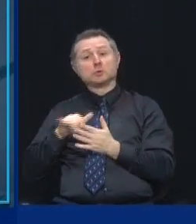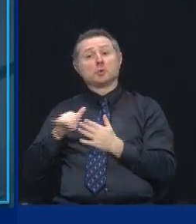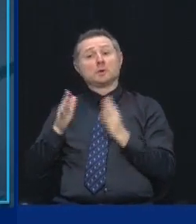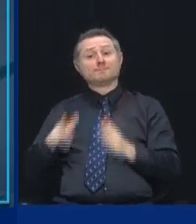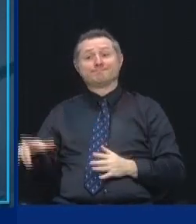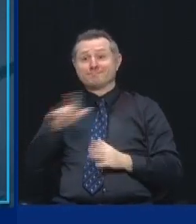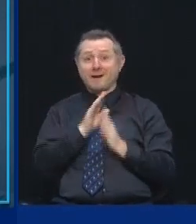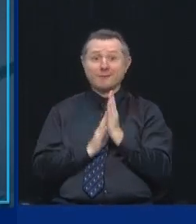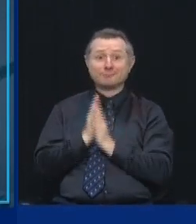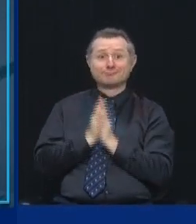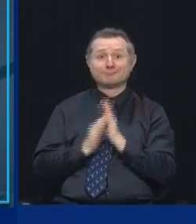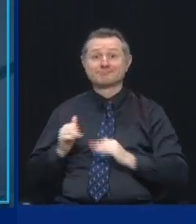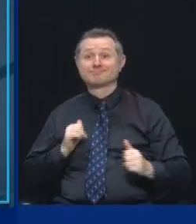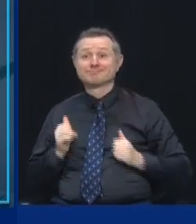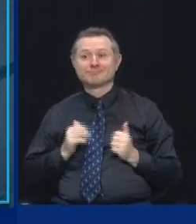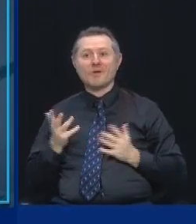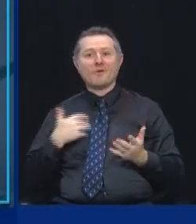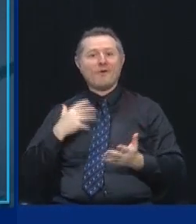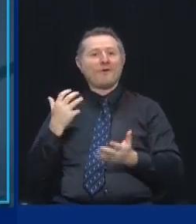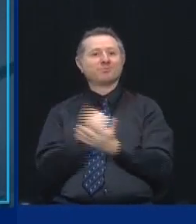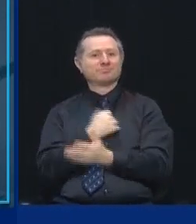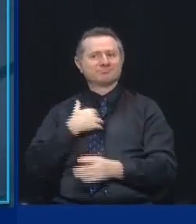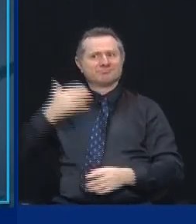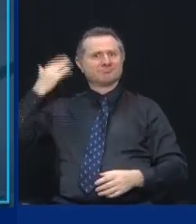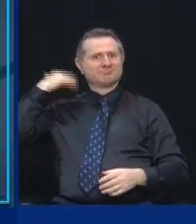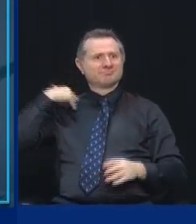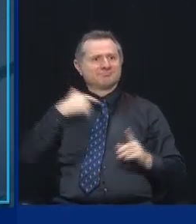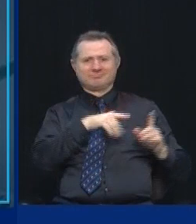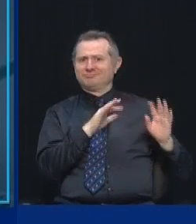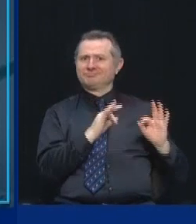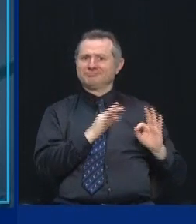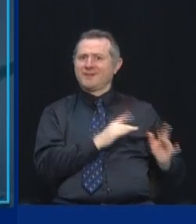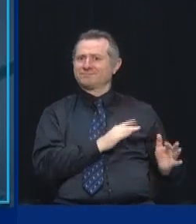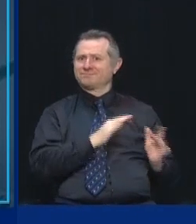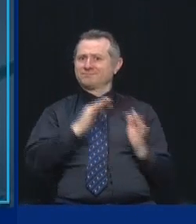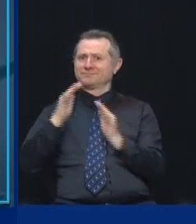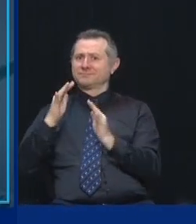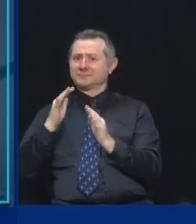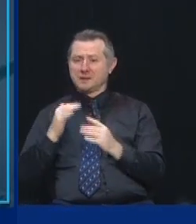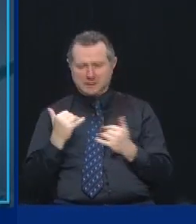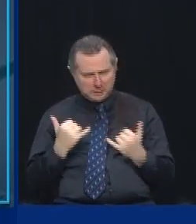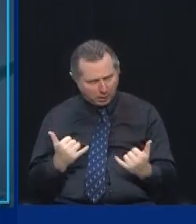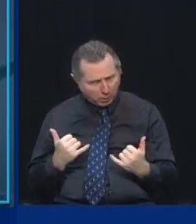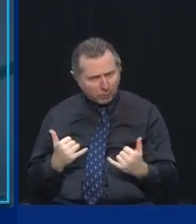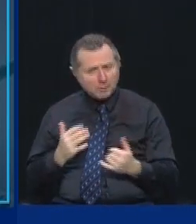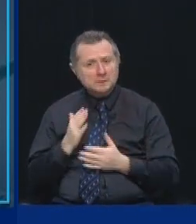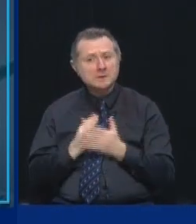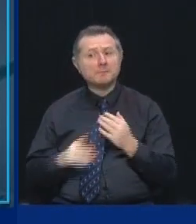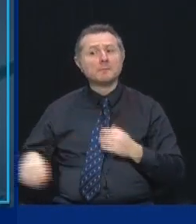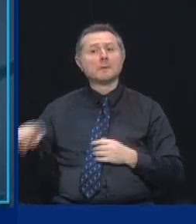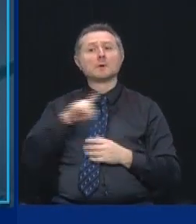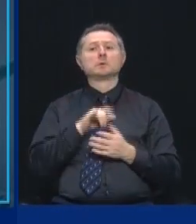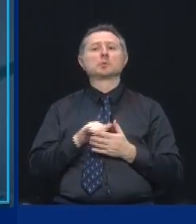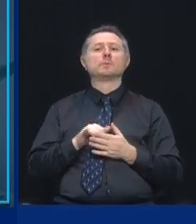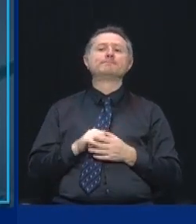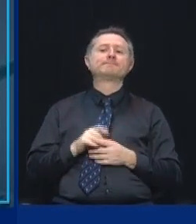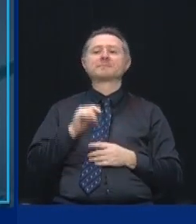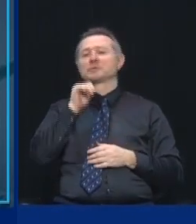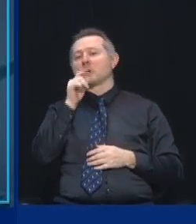WHY THE DROP? THAT'S SOMETHING WE'RE STUDYING. OBVIOUSLY, THE NEW YORKERS WHO WERE MOST EAGER TO GET THE